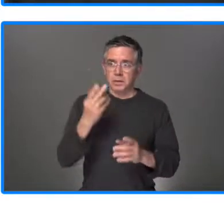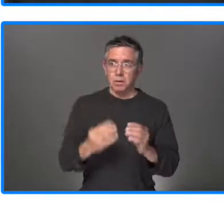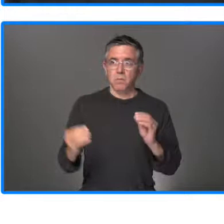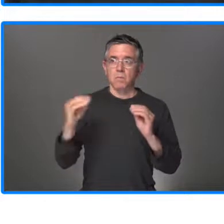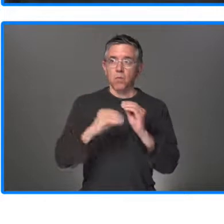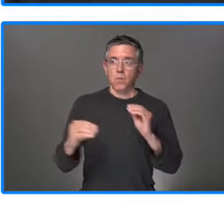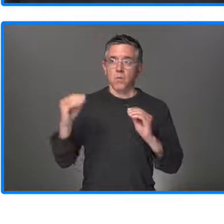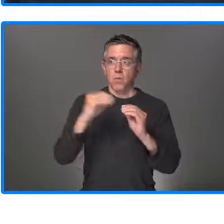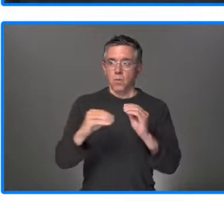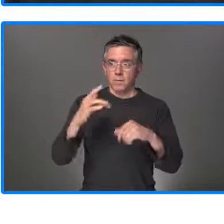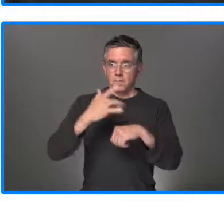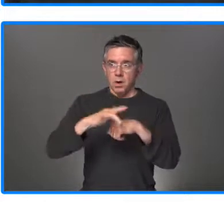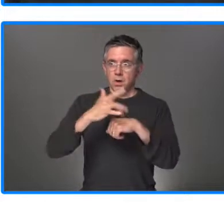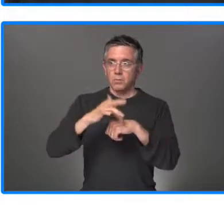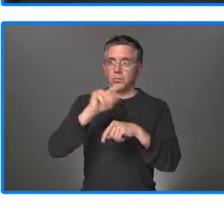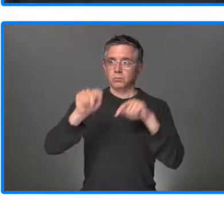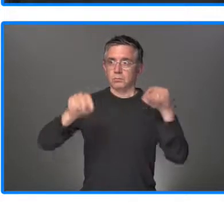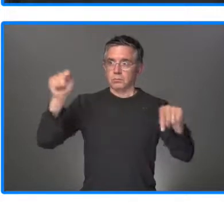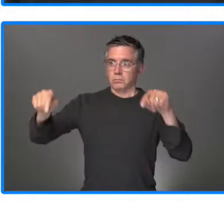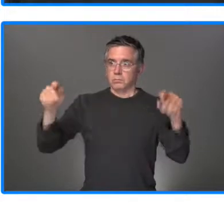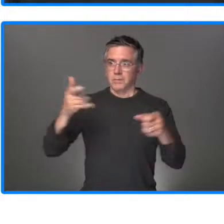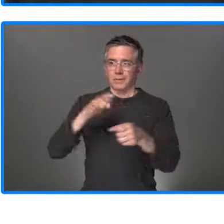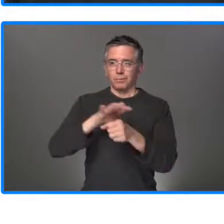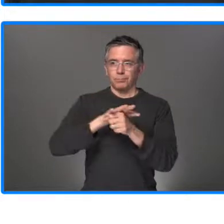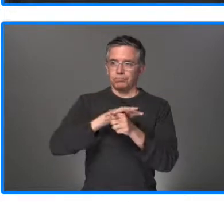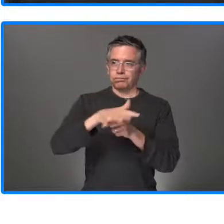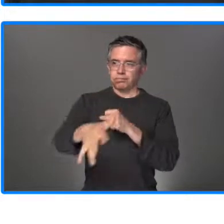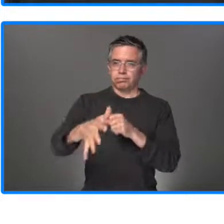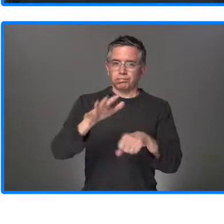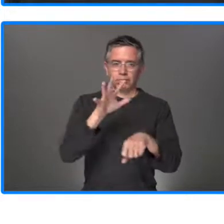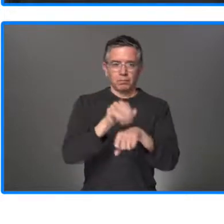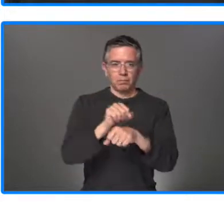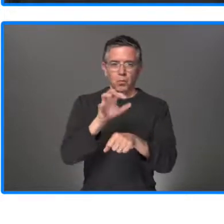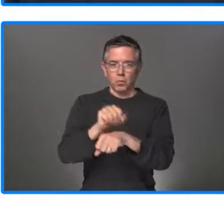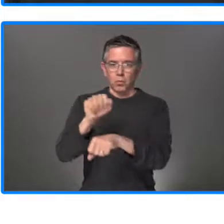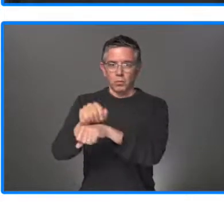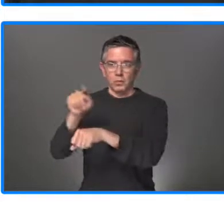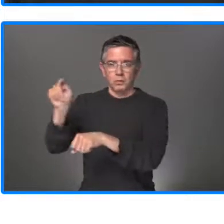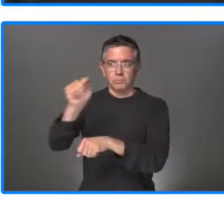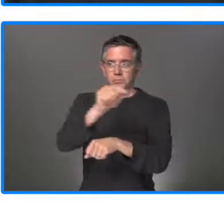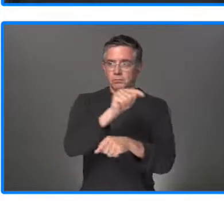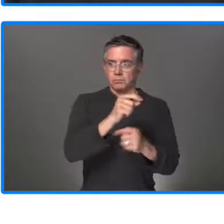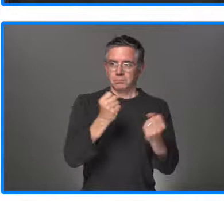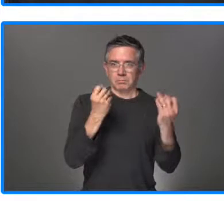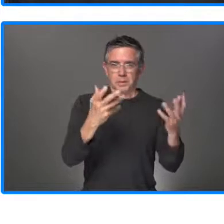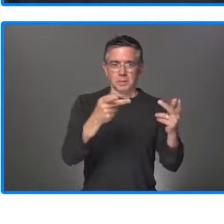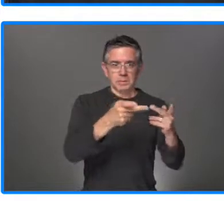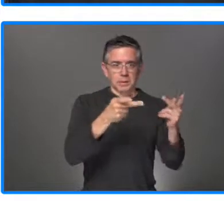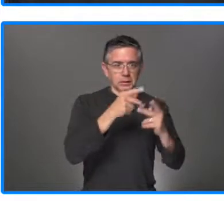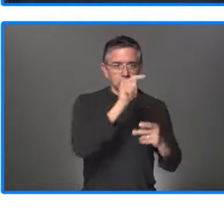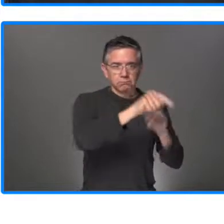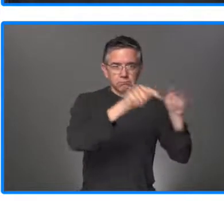There are now plenty of appointments and numerous places throughout Whatcom County to get vaccinated.